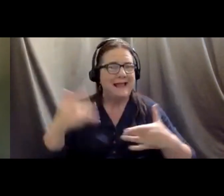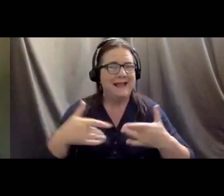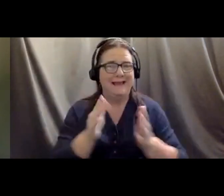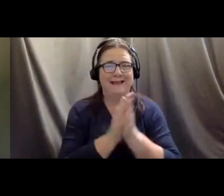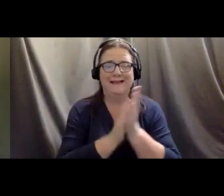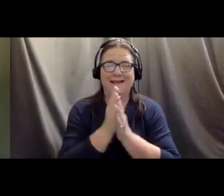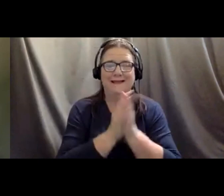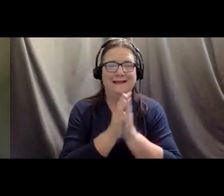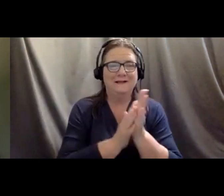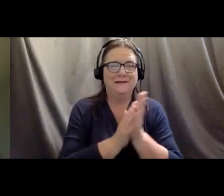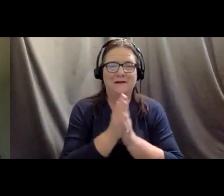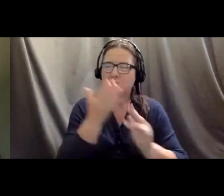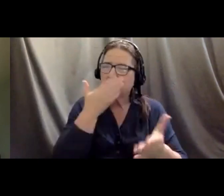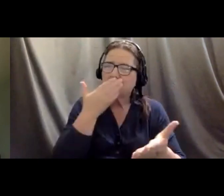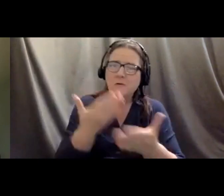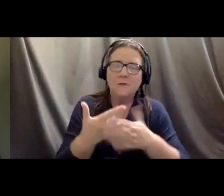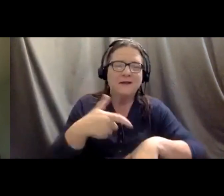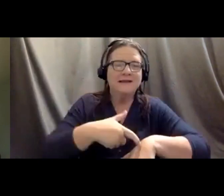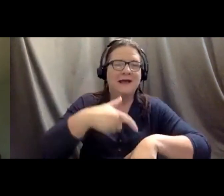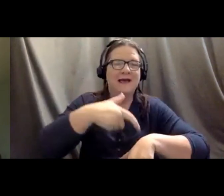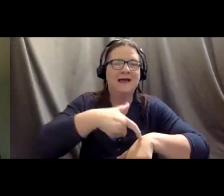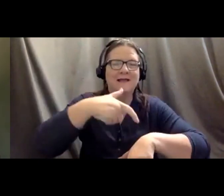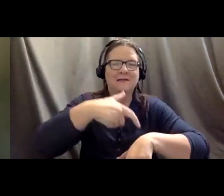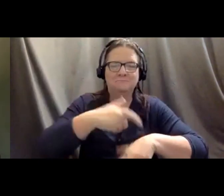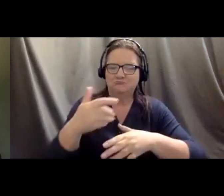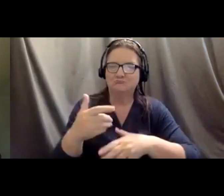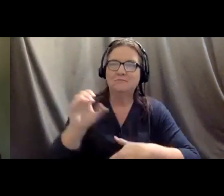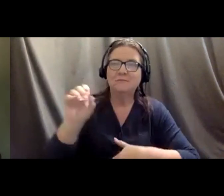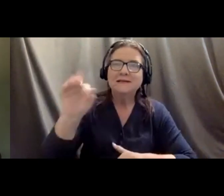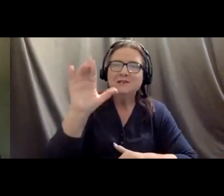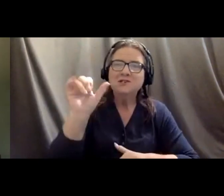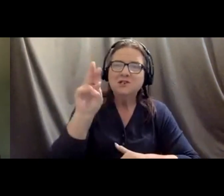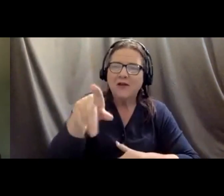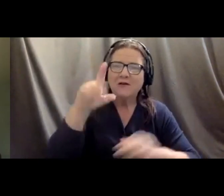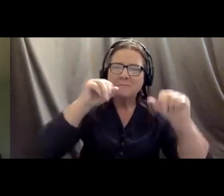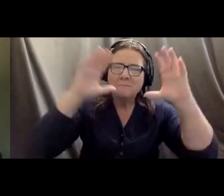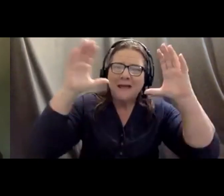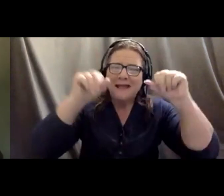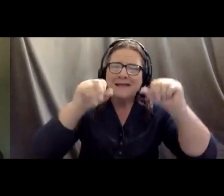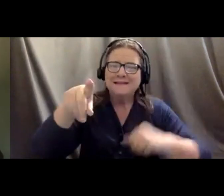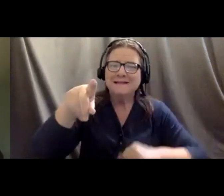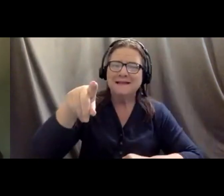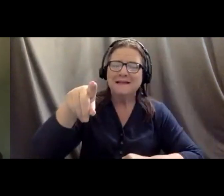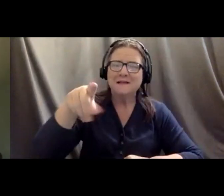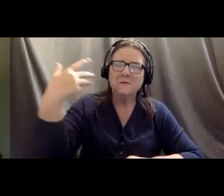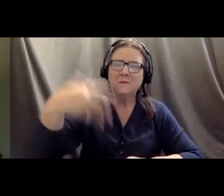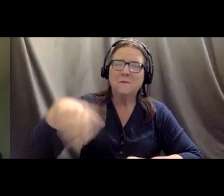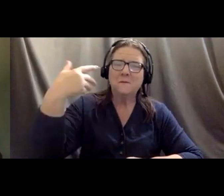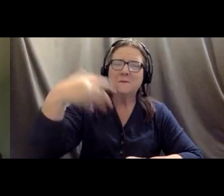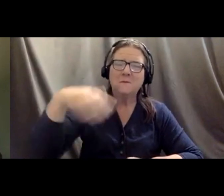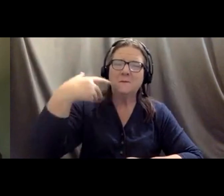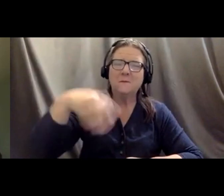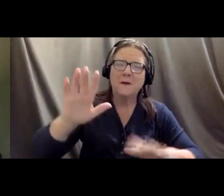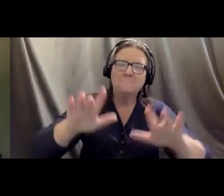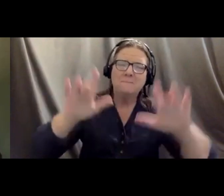I'm having such a great time. Sharon, you're amazing. You are like making magic happen.